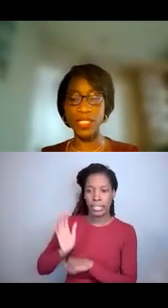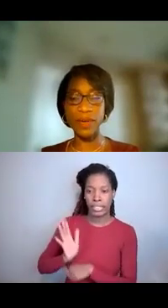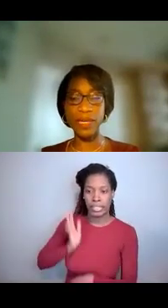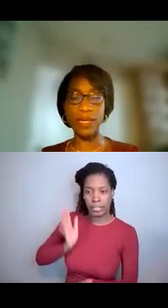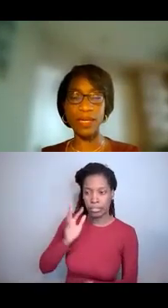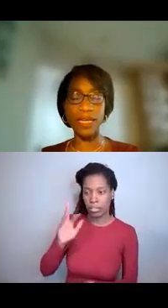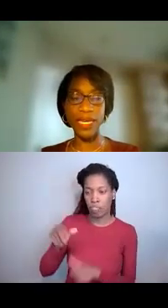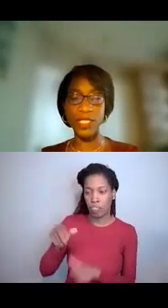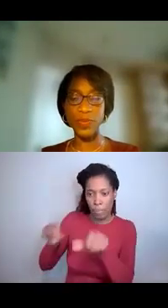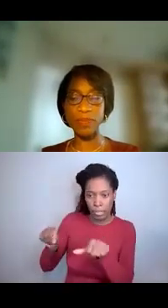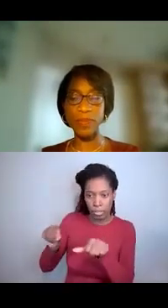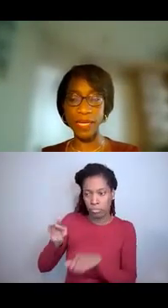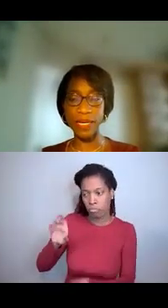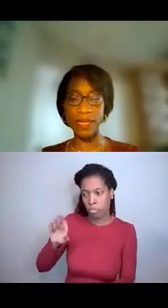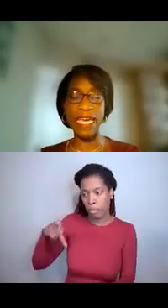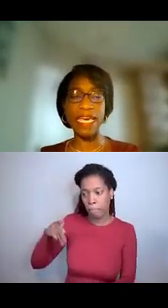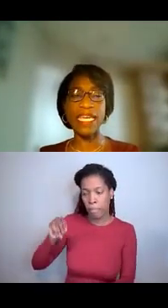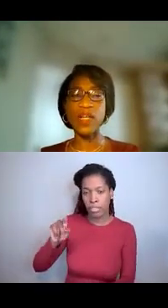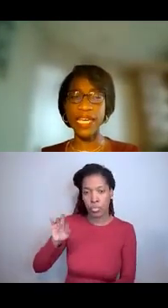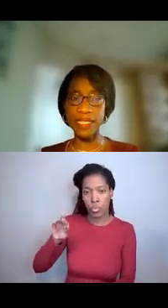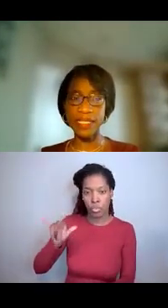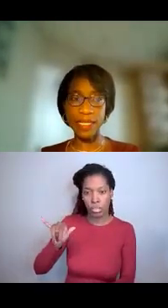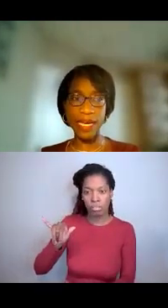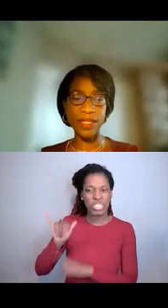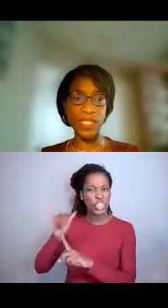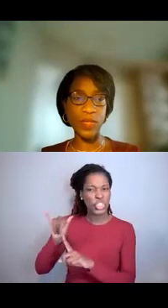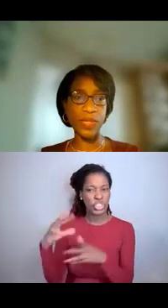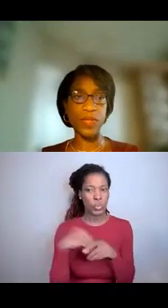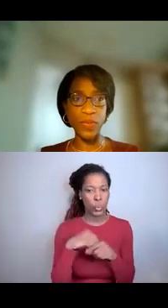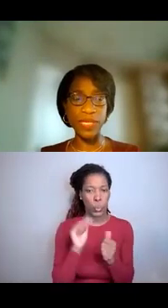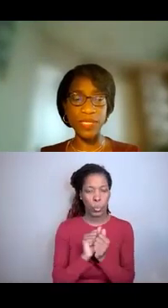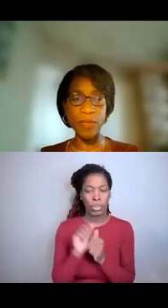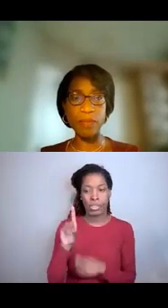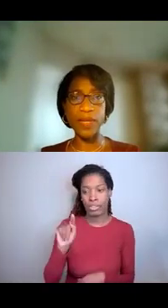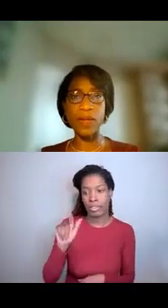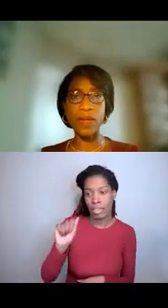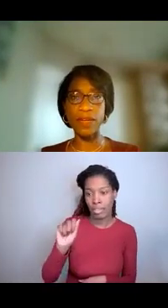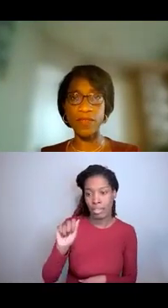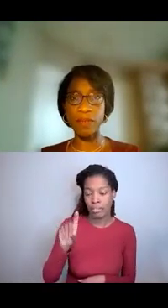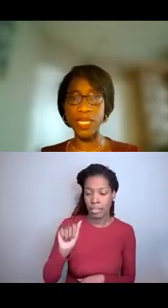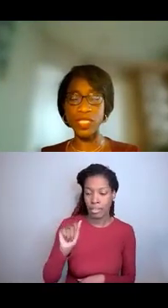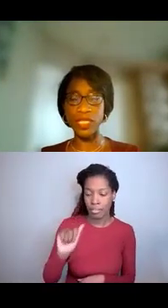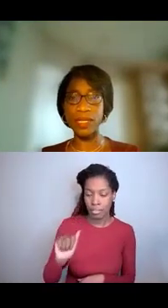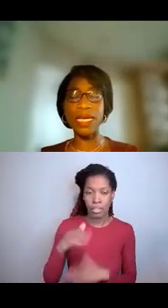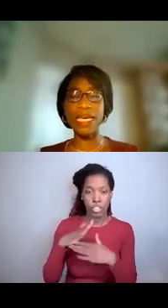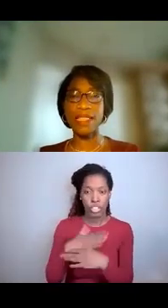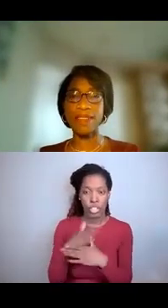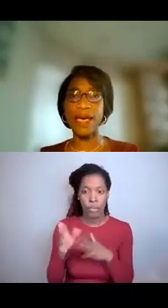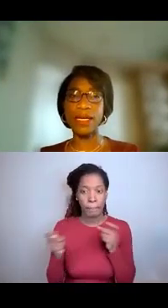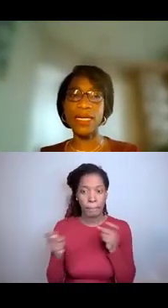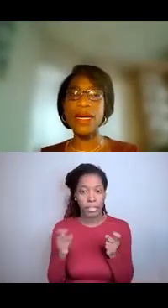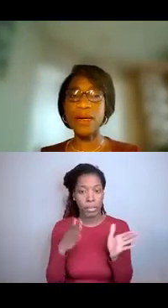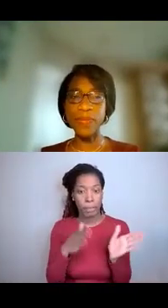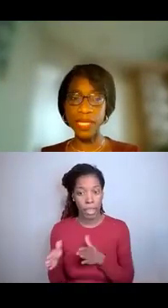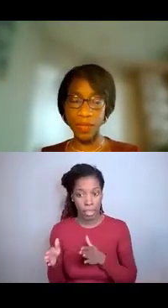sharing management plan. And I'll get into that because there are three supplemental information that accompanied